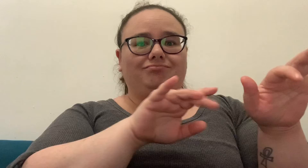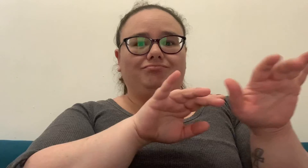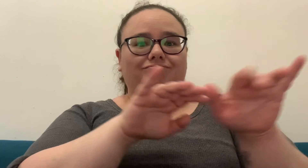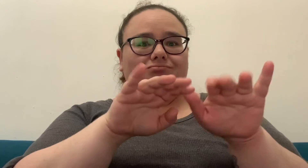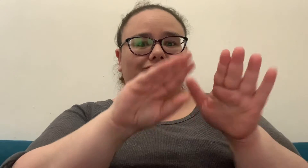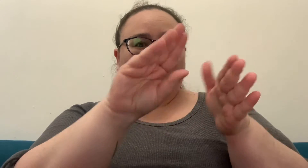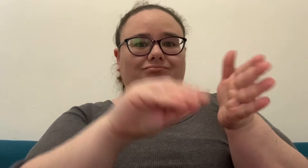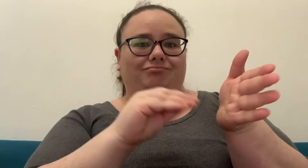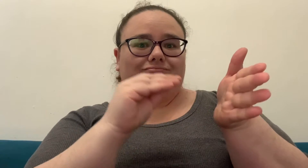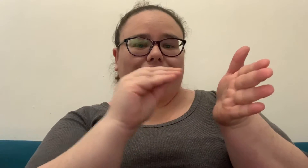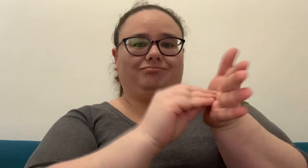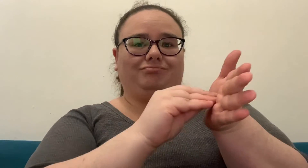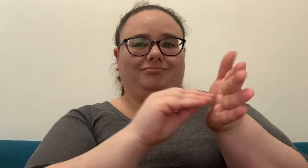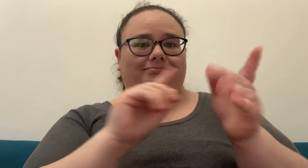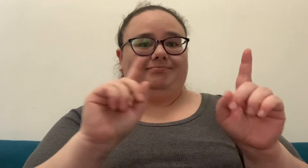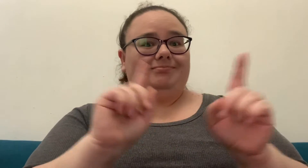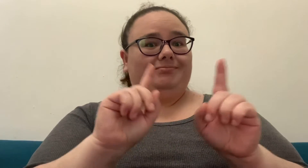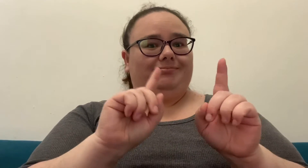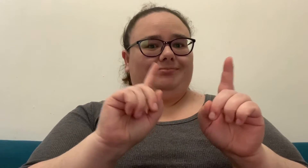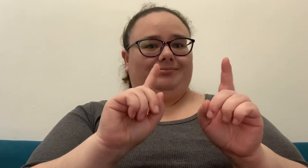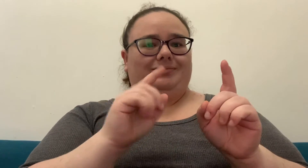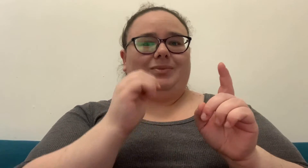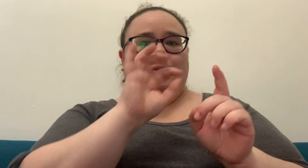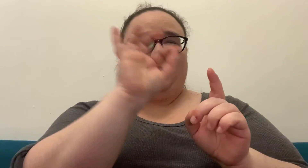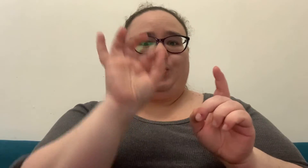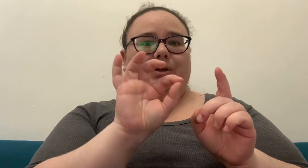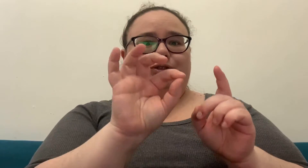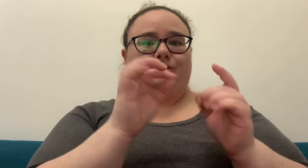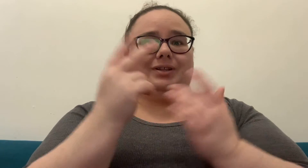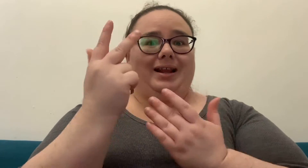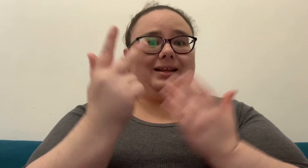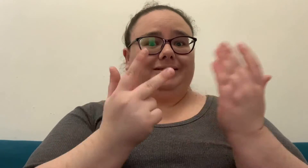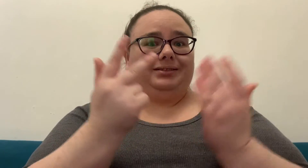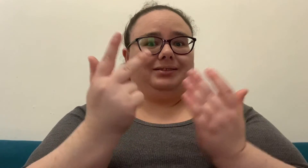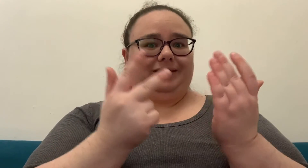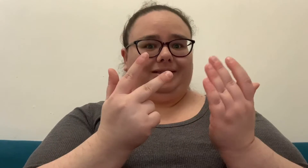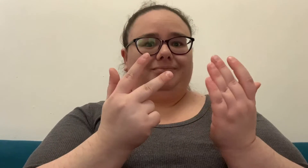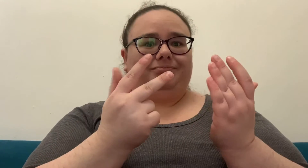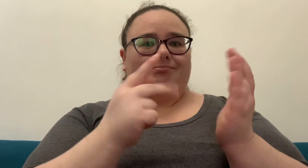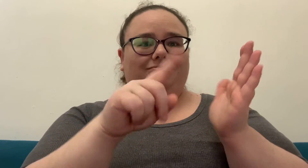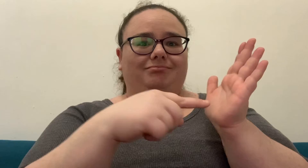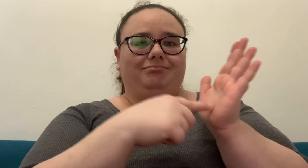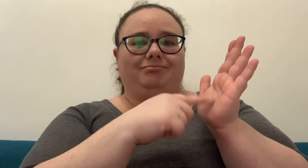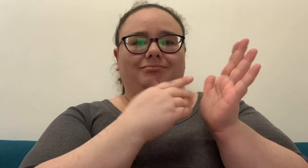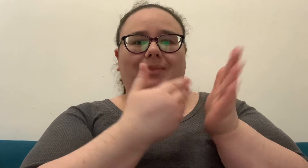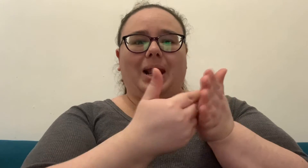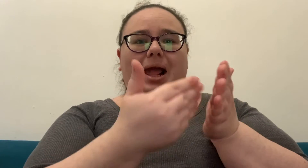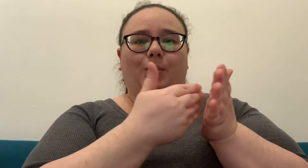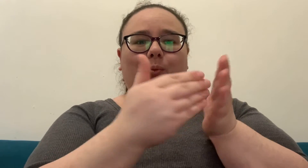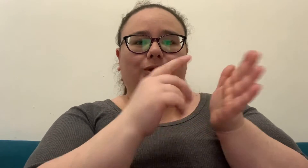Question 18, under the language section